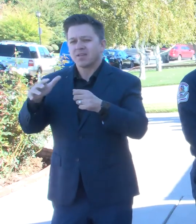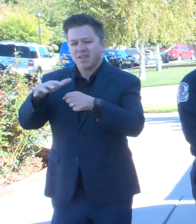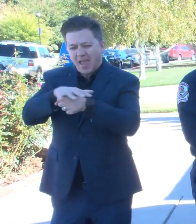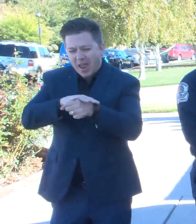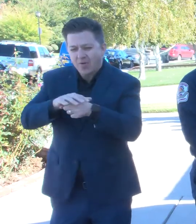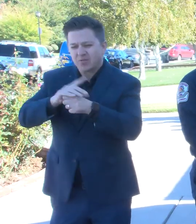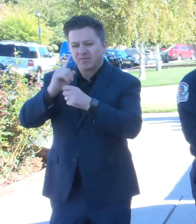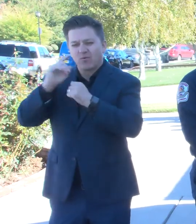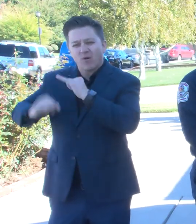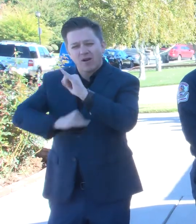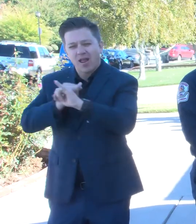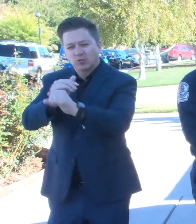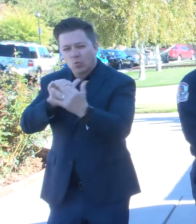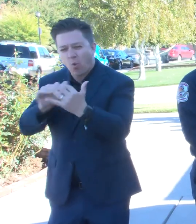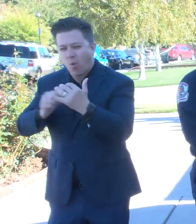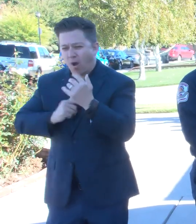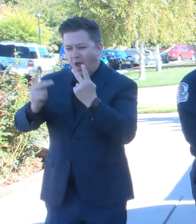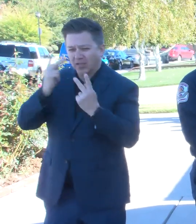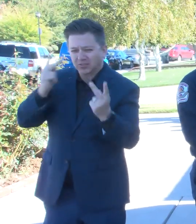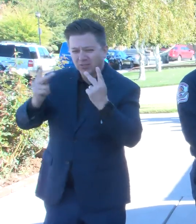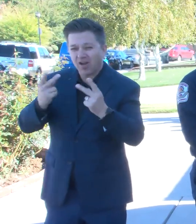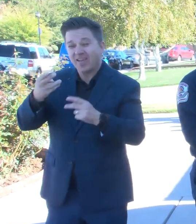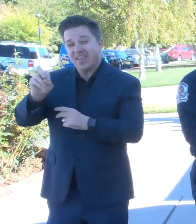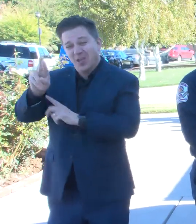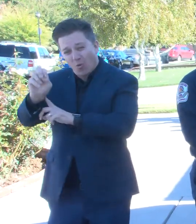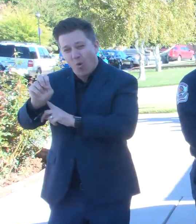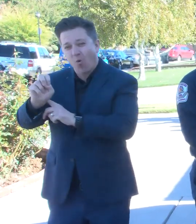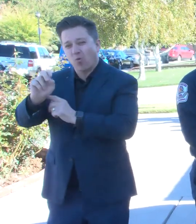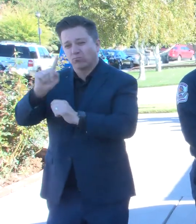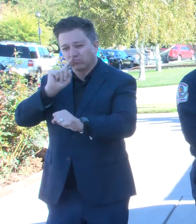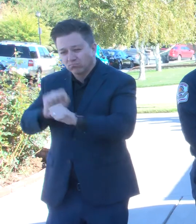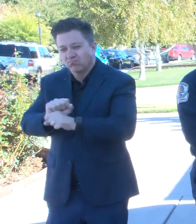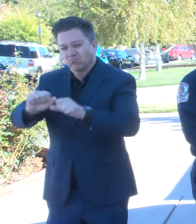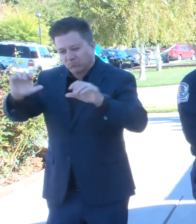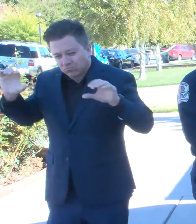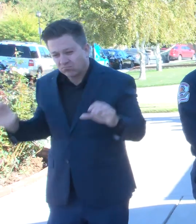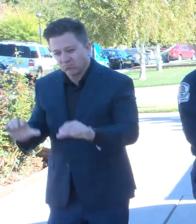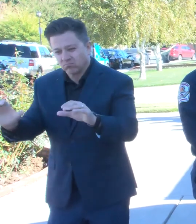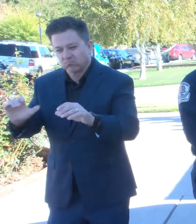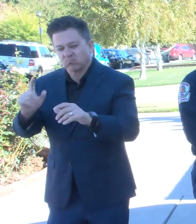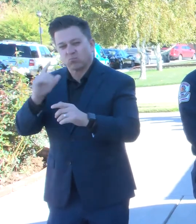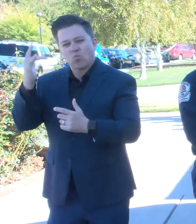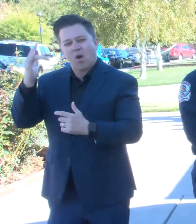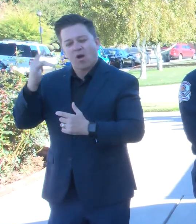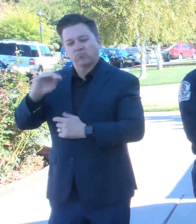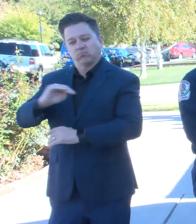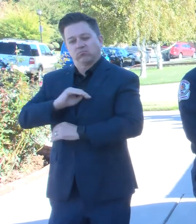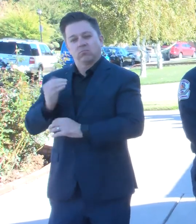conflict where i witnessed acts of heroism to fulfill the mission our flag represents